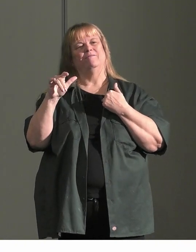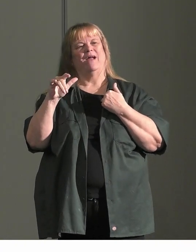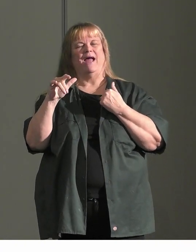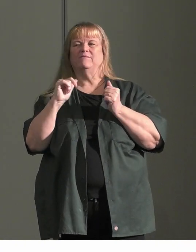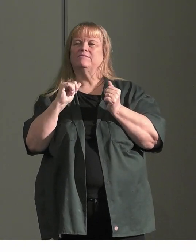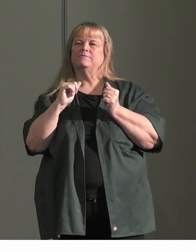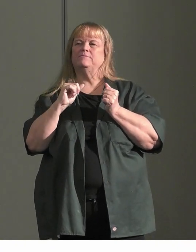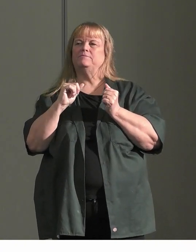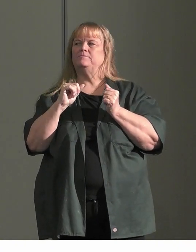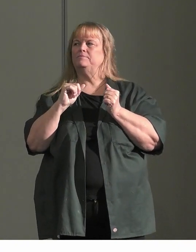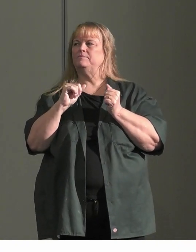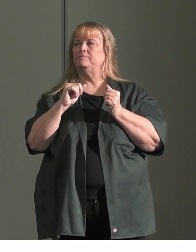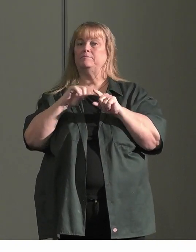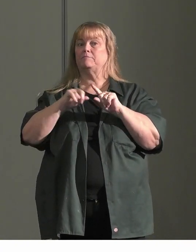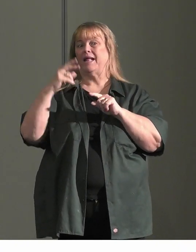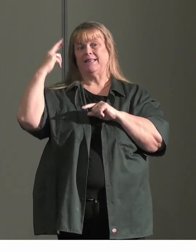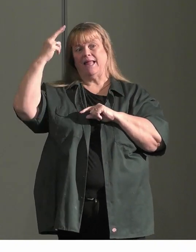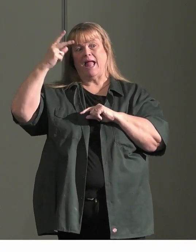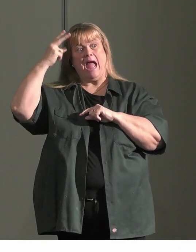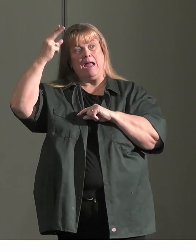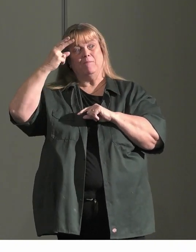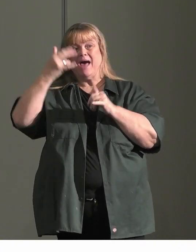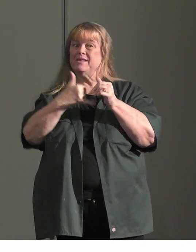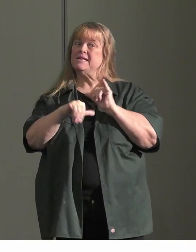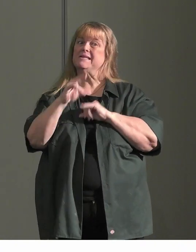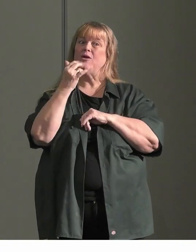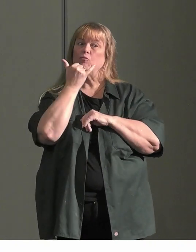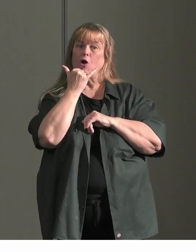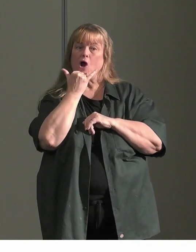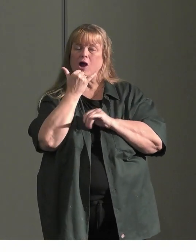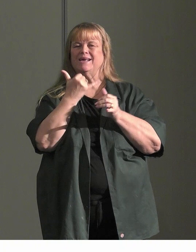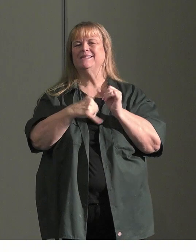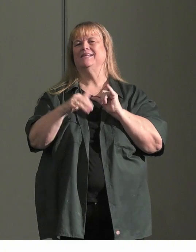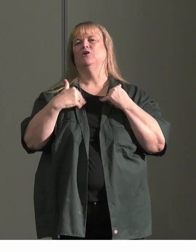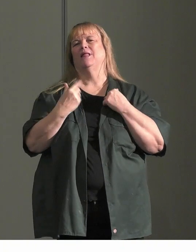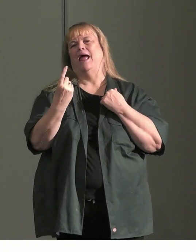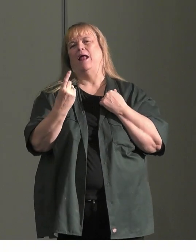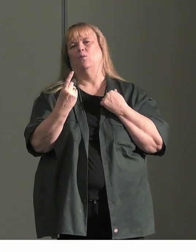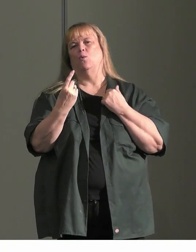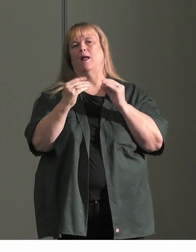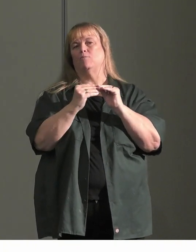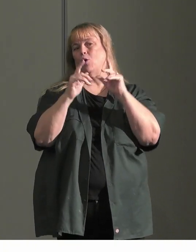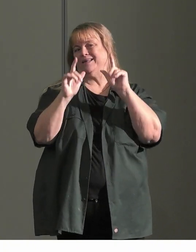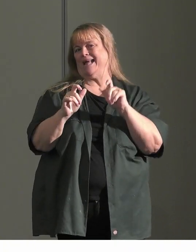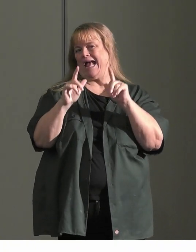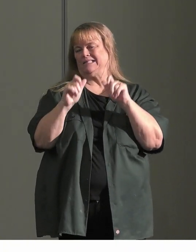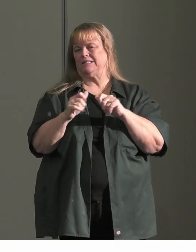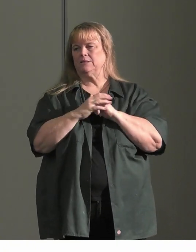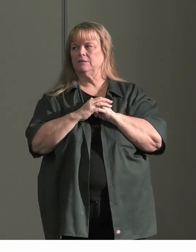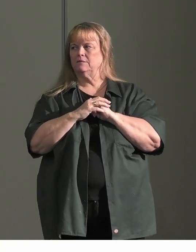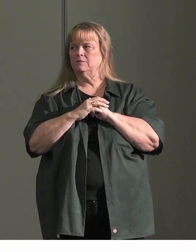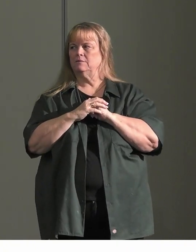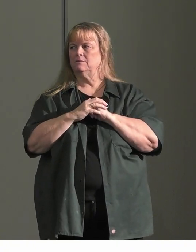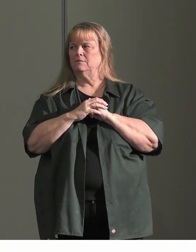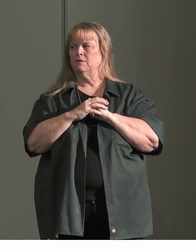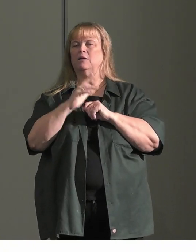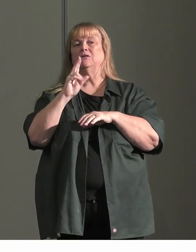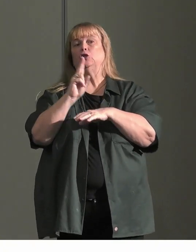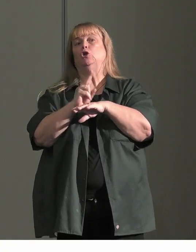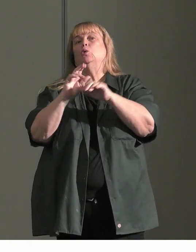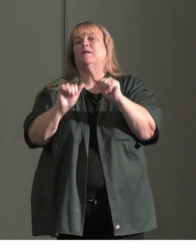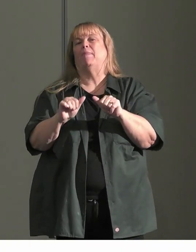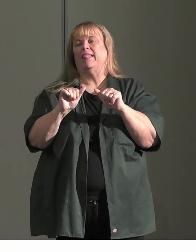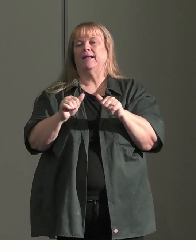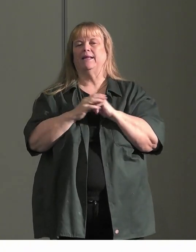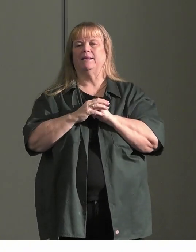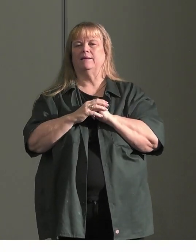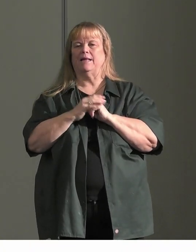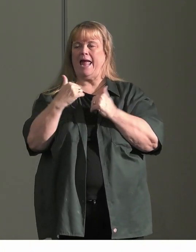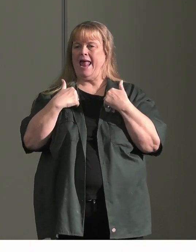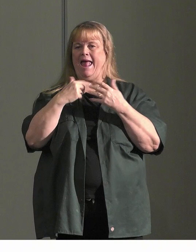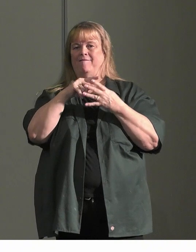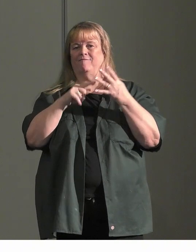But hypothesis was still wrong we have one more to test. Unusability. Again, I have four groupings